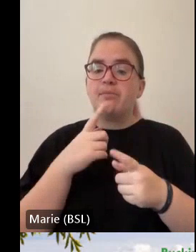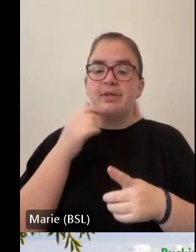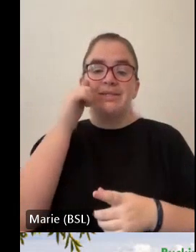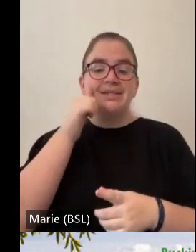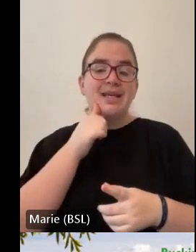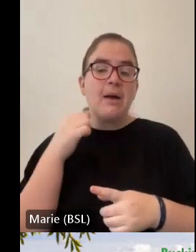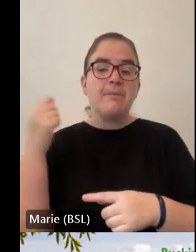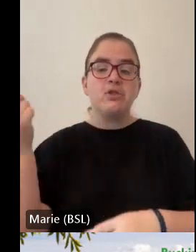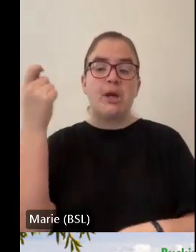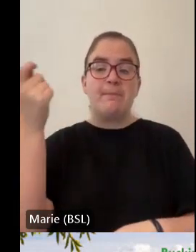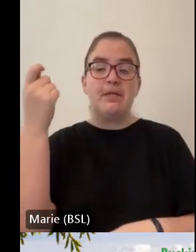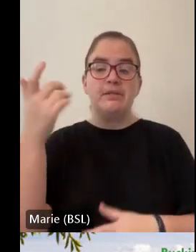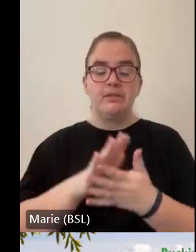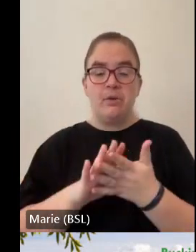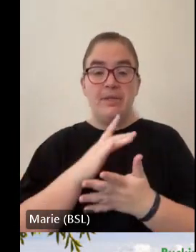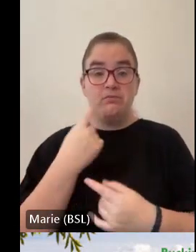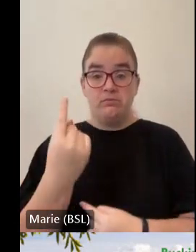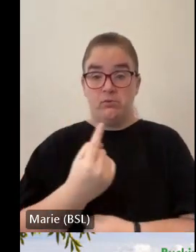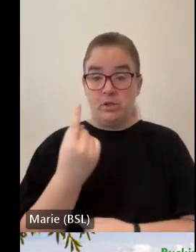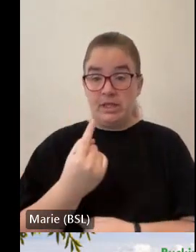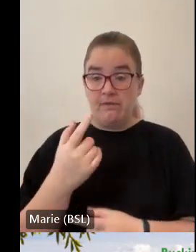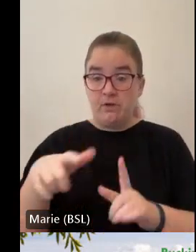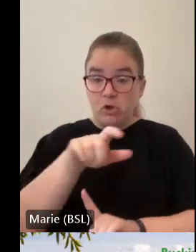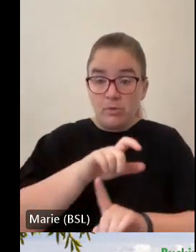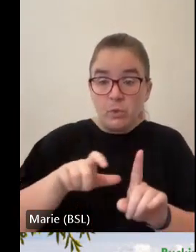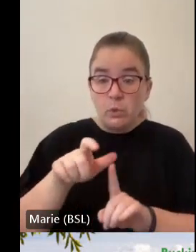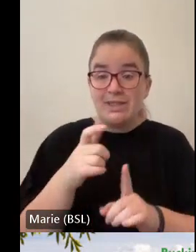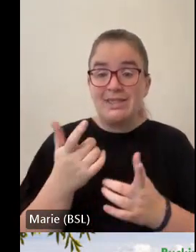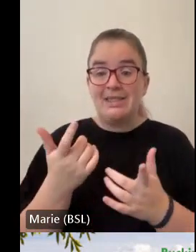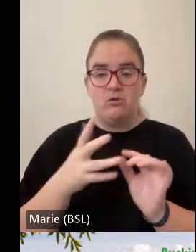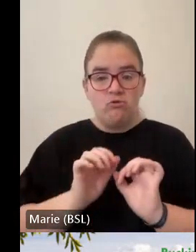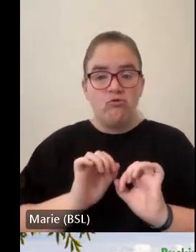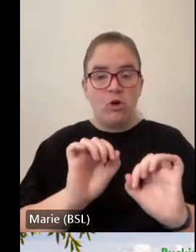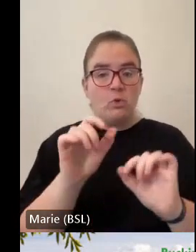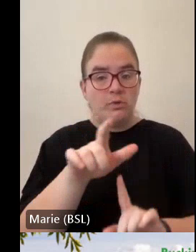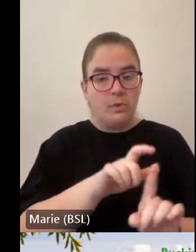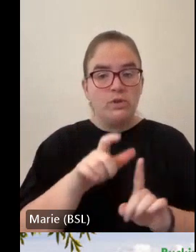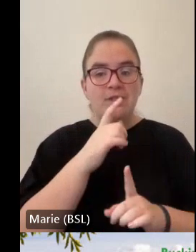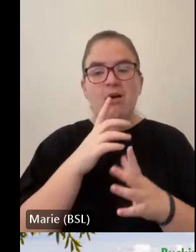that you can go within your own communities, your own, the clubs